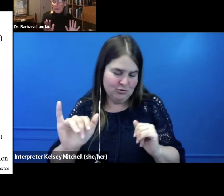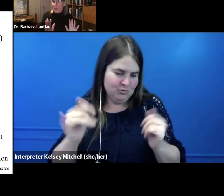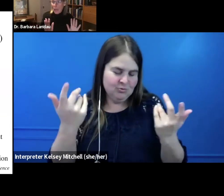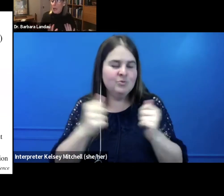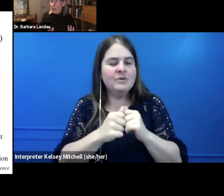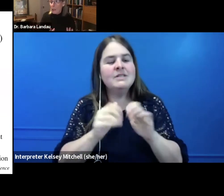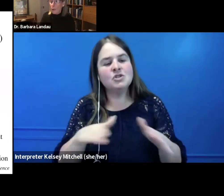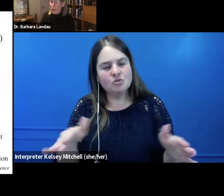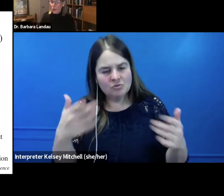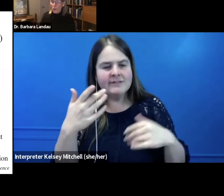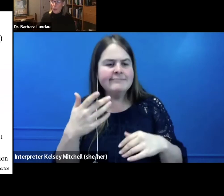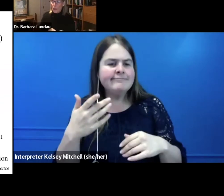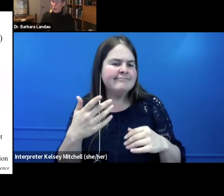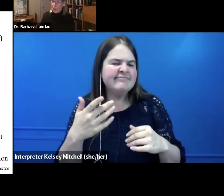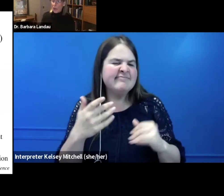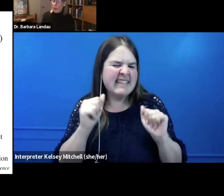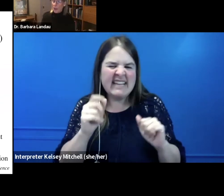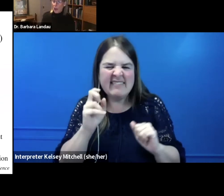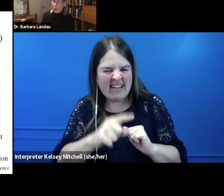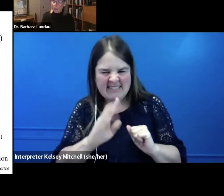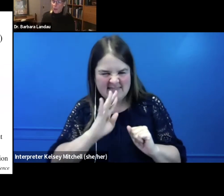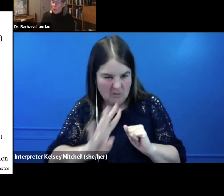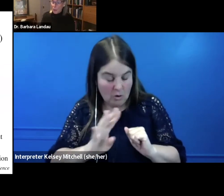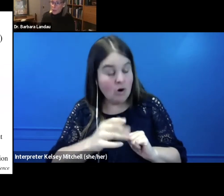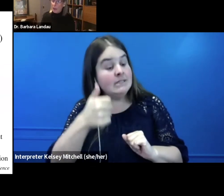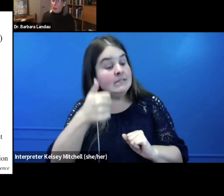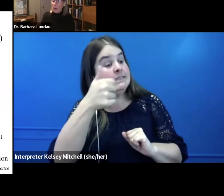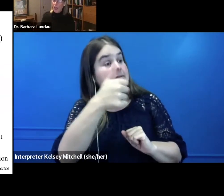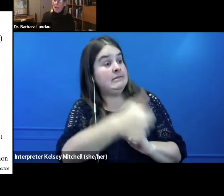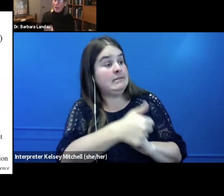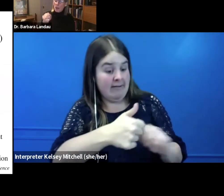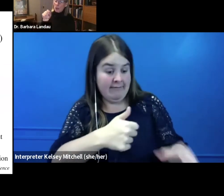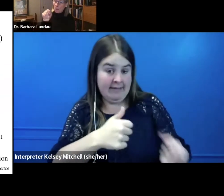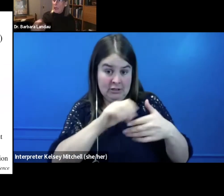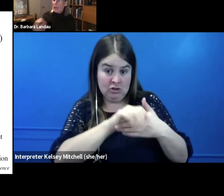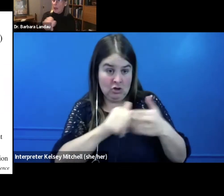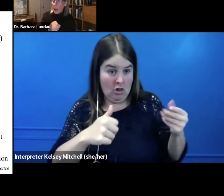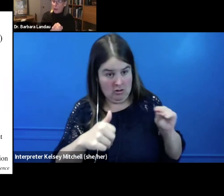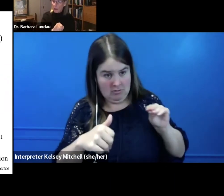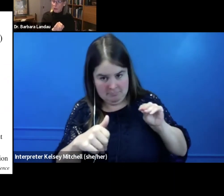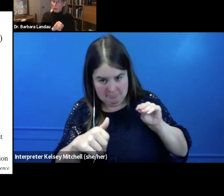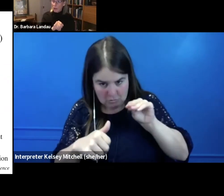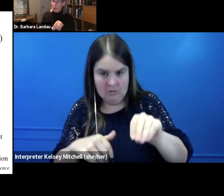as young as four years of age to pick up the dollar bill from the table and to